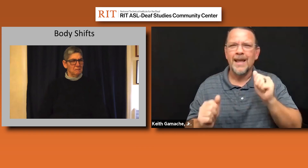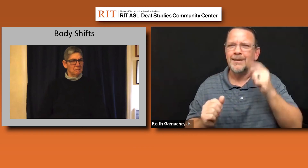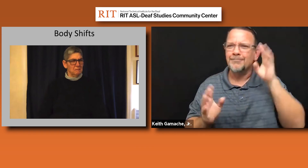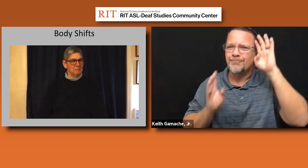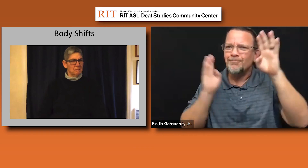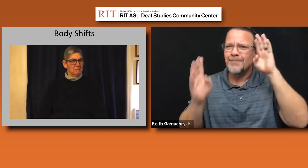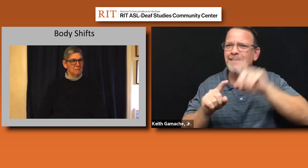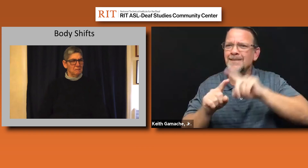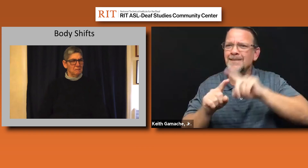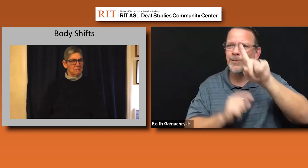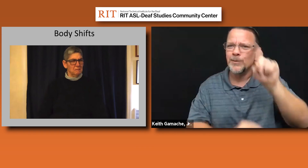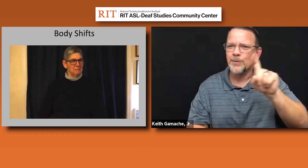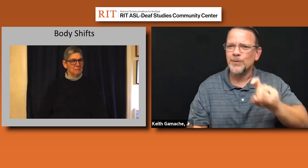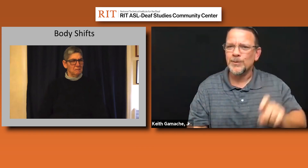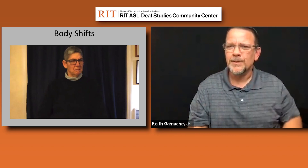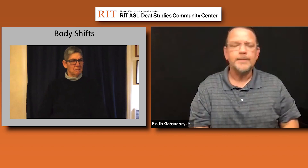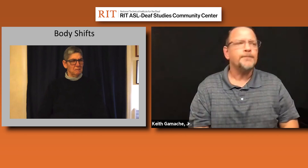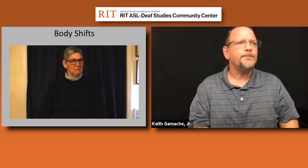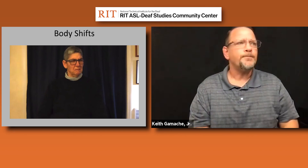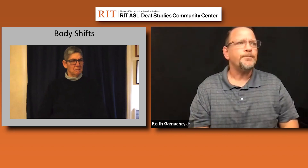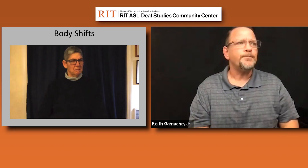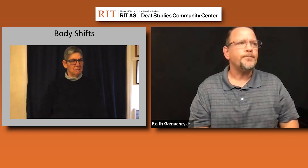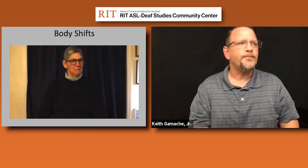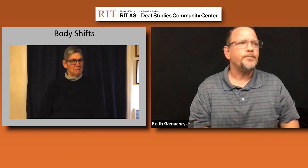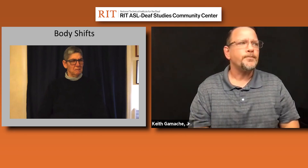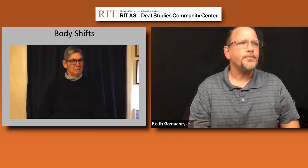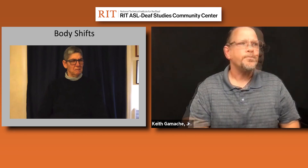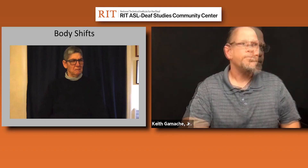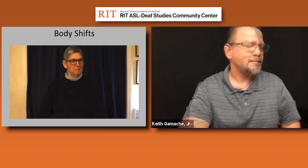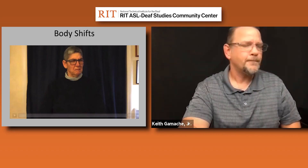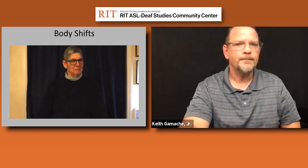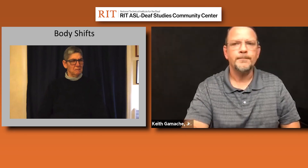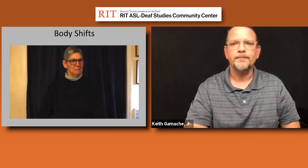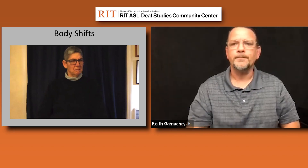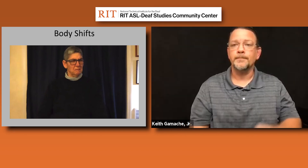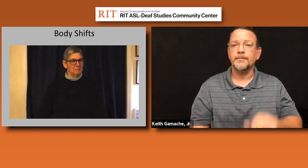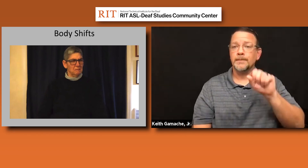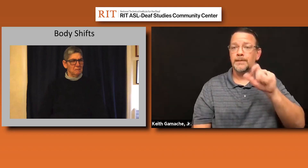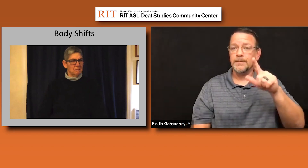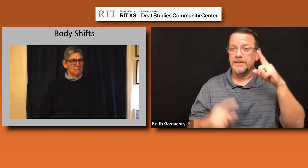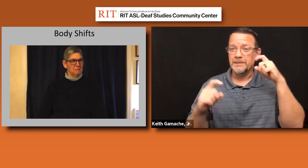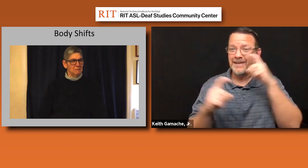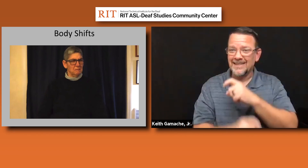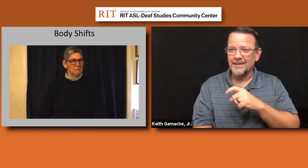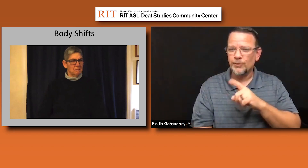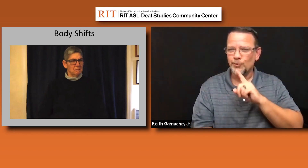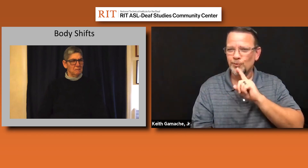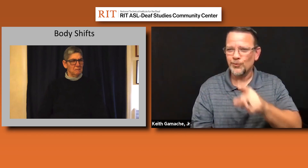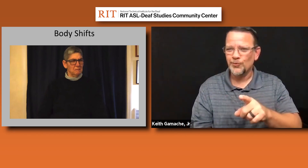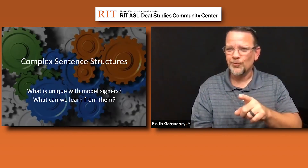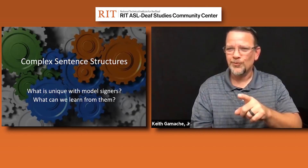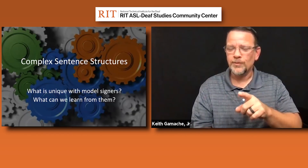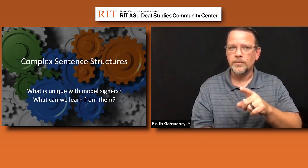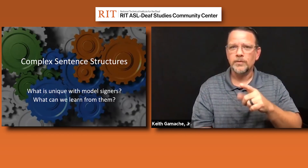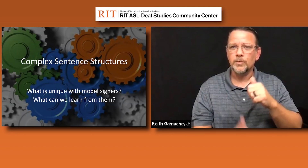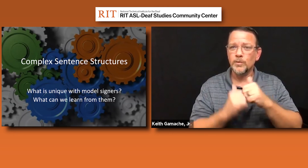It's really important to figure out different questions and find the answers to these questions in ASL.